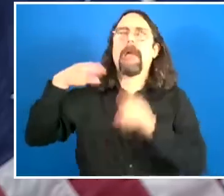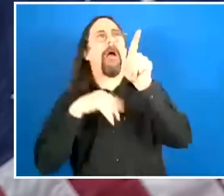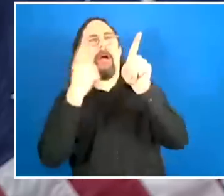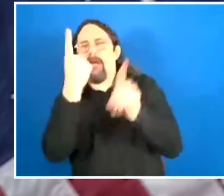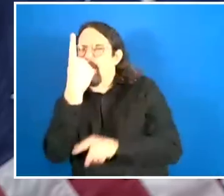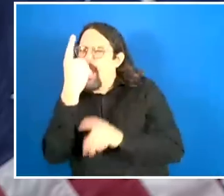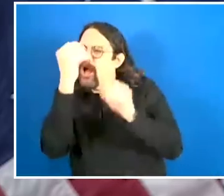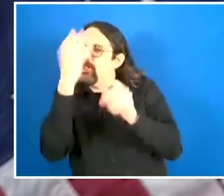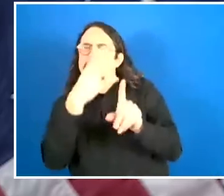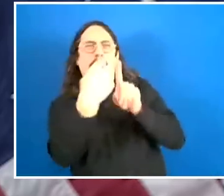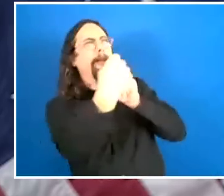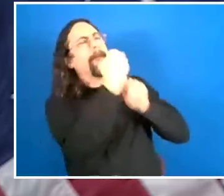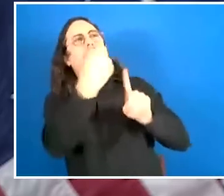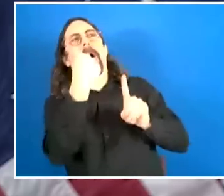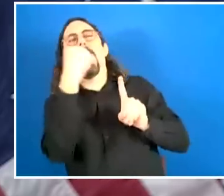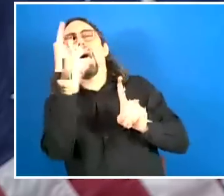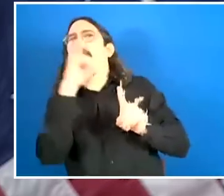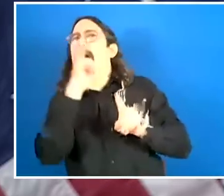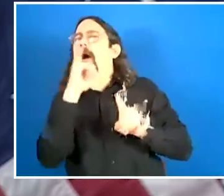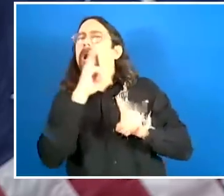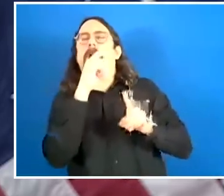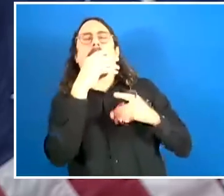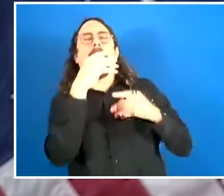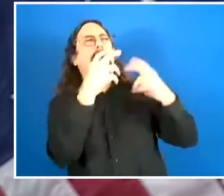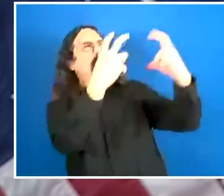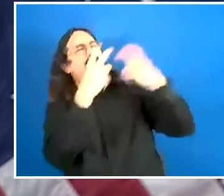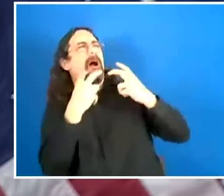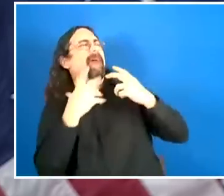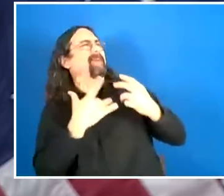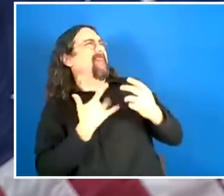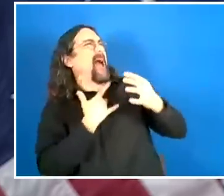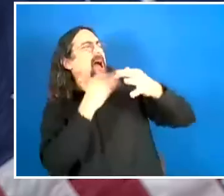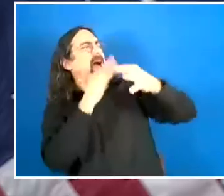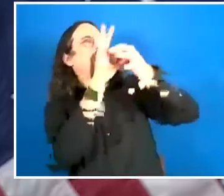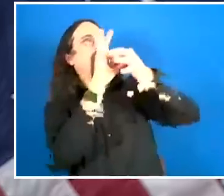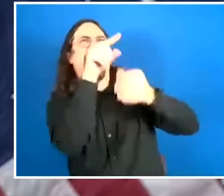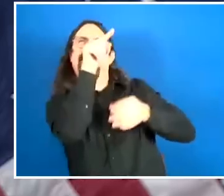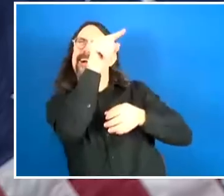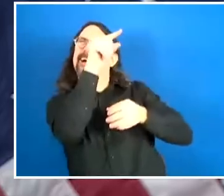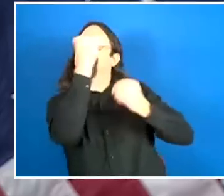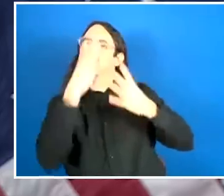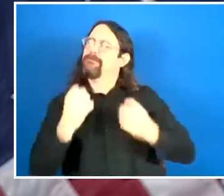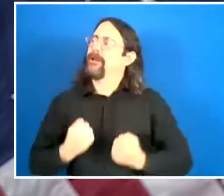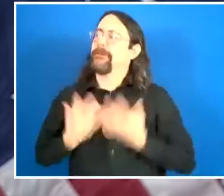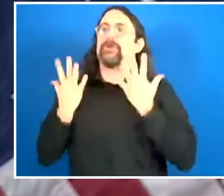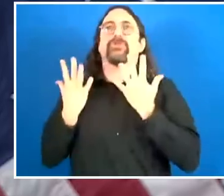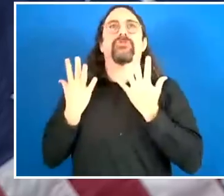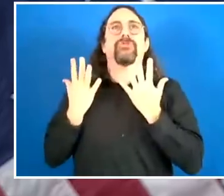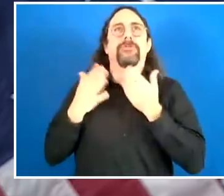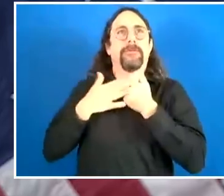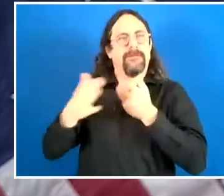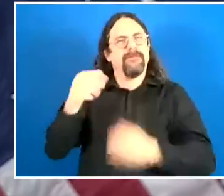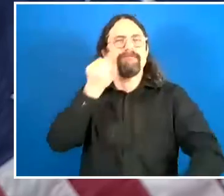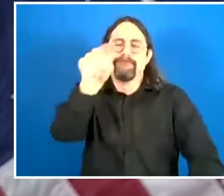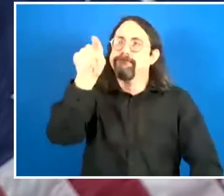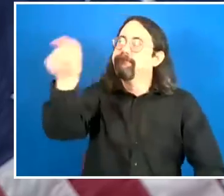THAT SENSE OF THEIR OWN SELF-WORTH. I CAN'T TELL YOU HOW MANY TIMES I'VE HEARD A STORY WHERE ONE